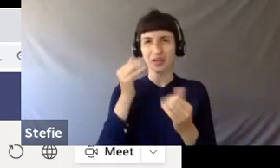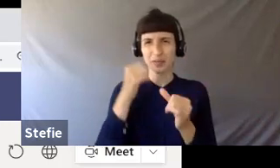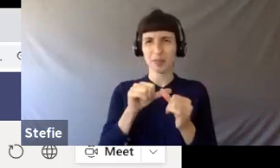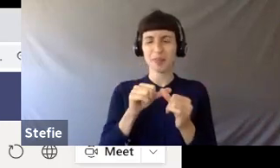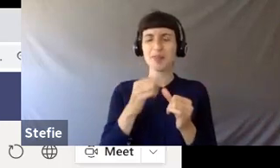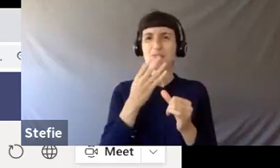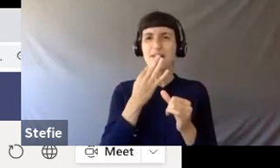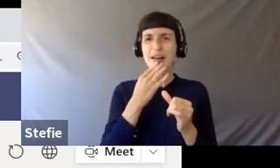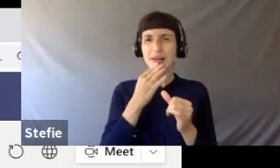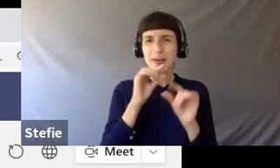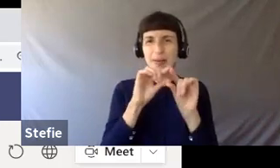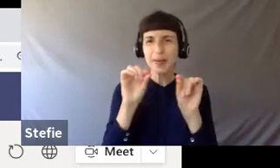the next tab is class notebook and willing to spend more time on that tomorrow; it uses OneNote, a virtual notebook where you have